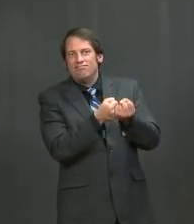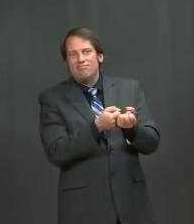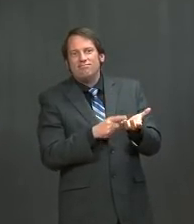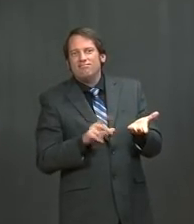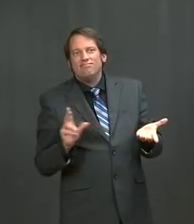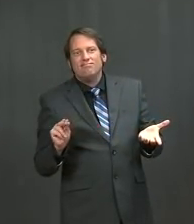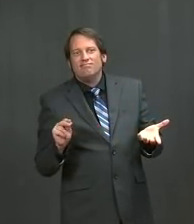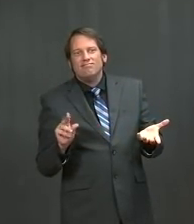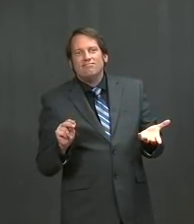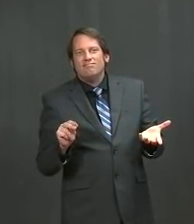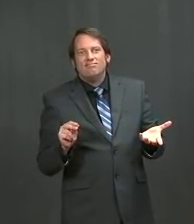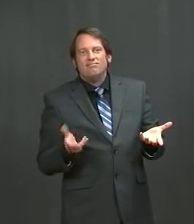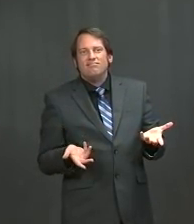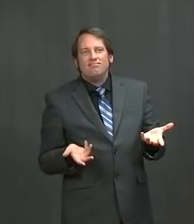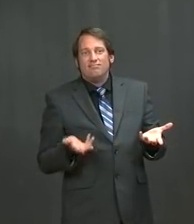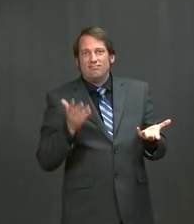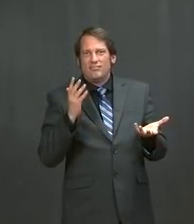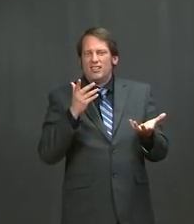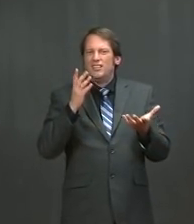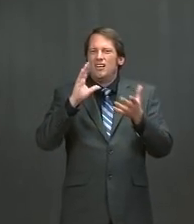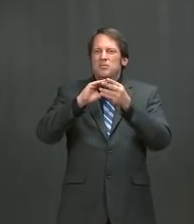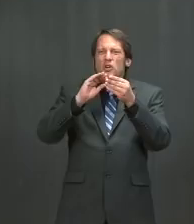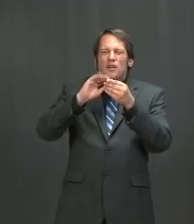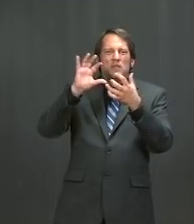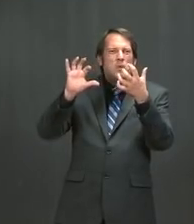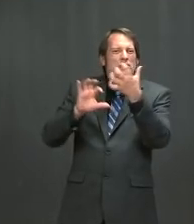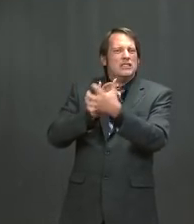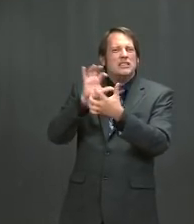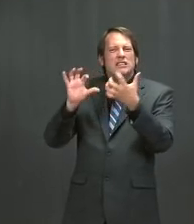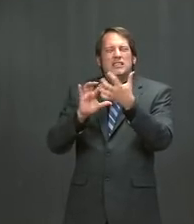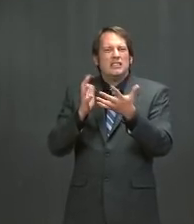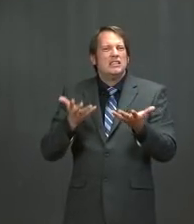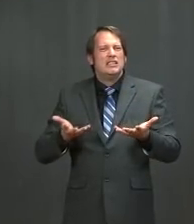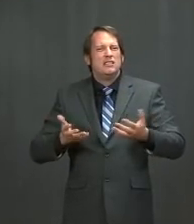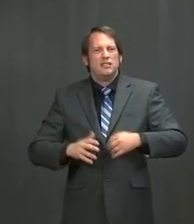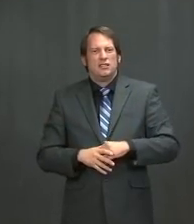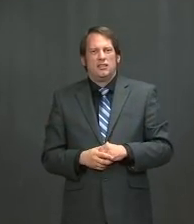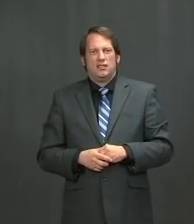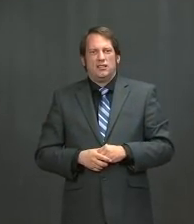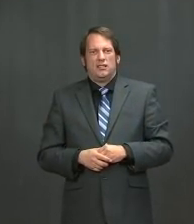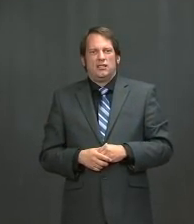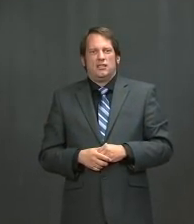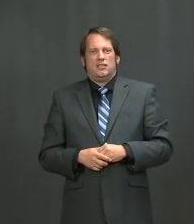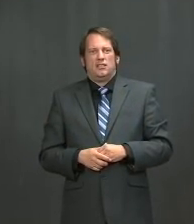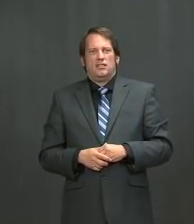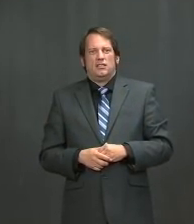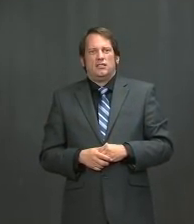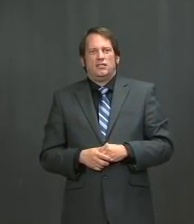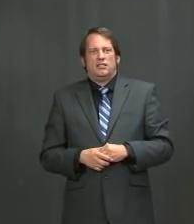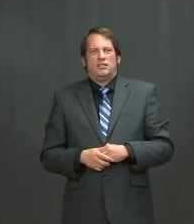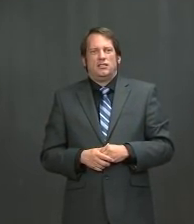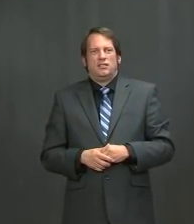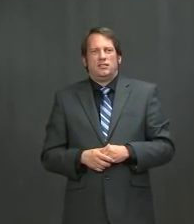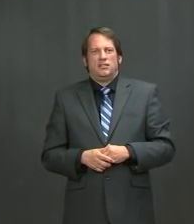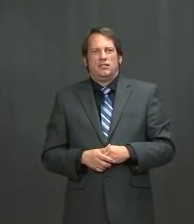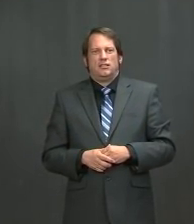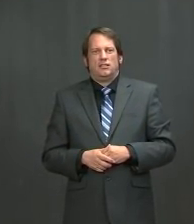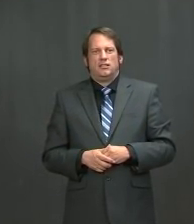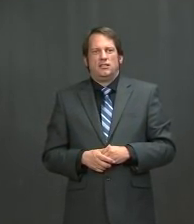Ms. Psaki: That's correct. The Press: So he does acknowledge that it doesn't change the voting -- Ms. Psaki: I think what's important is to report on all of the components that make it more difficult